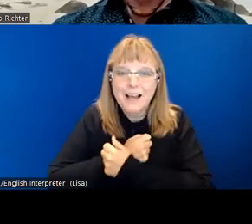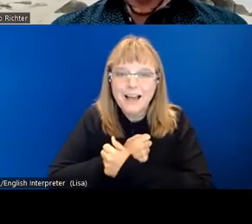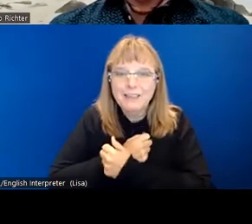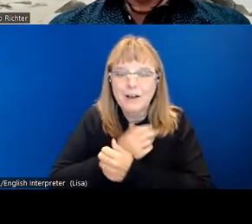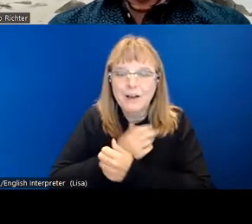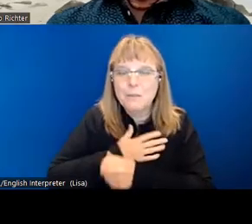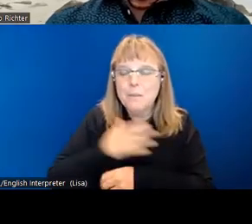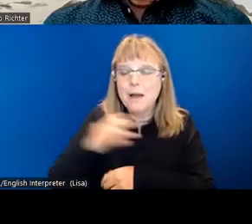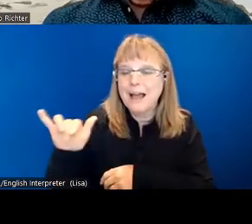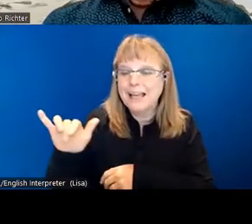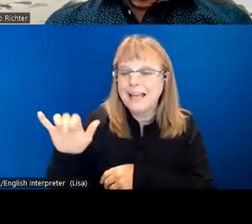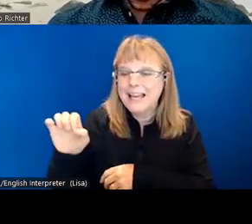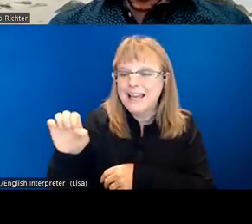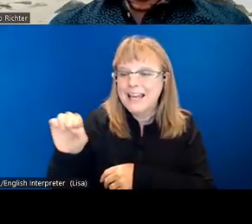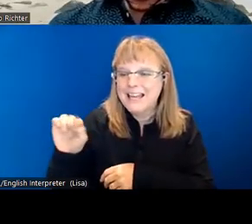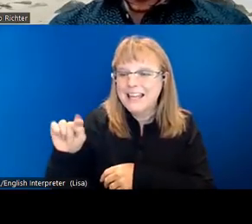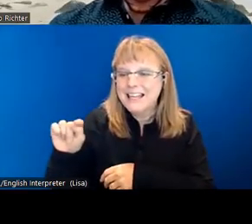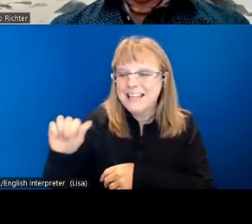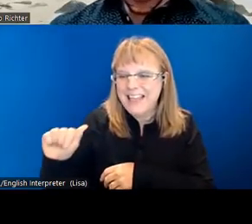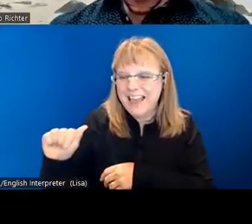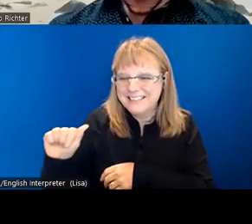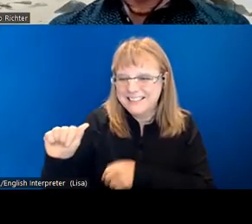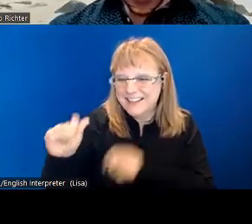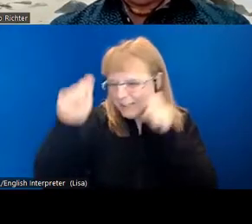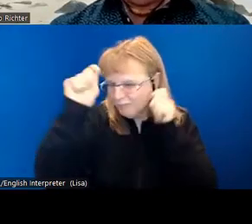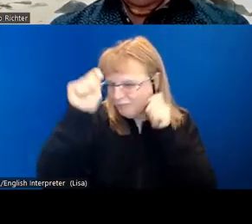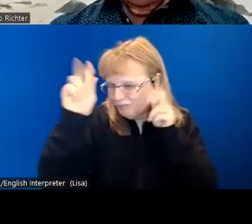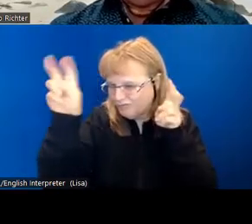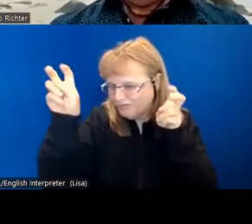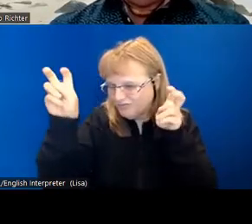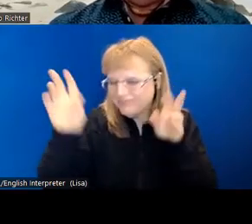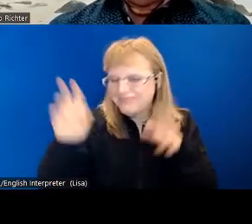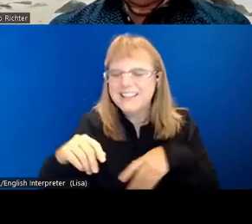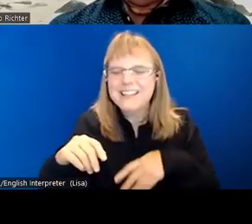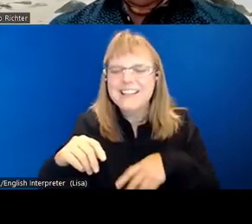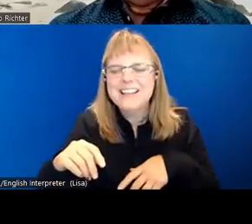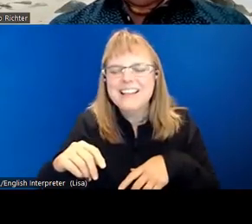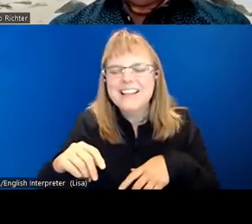but also being seen as an artist the Idea Swap context